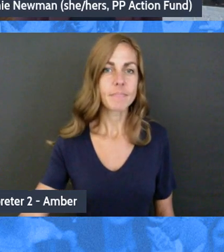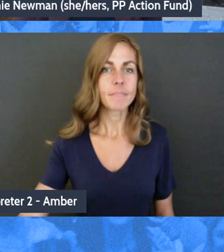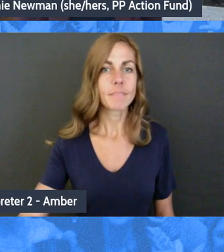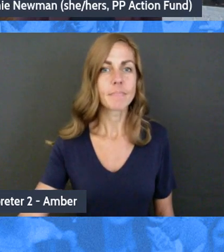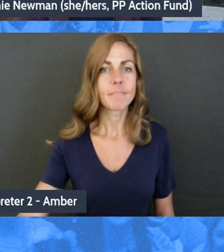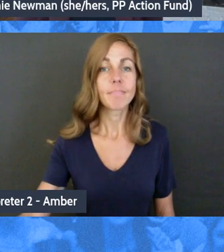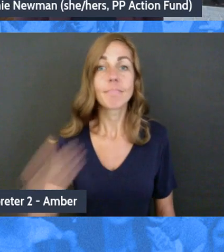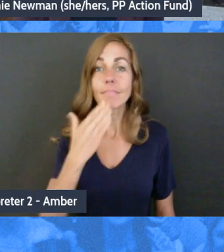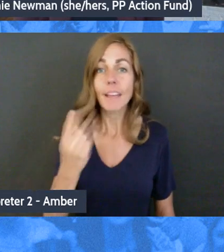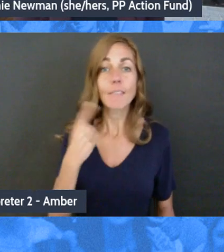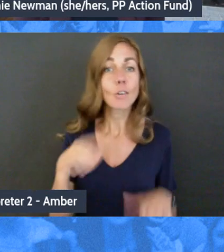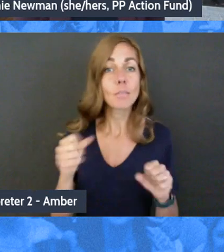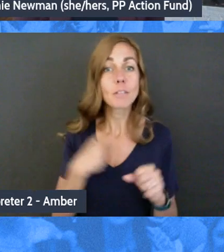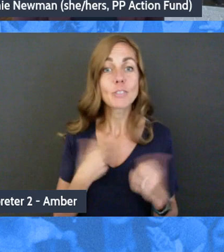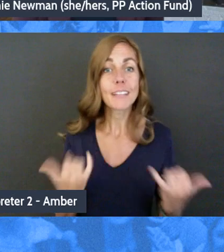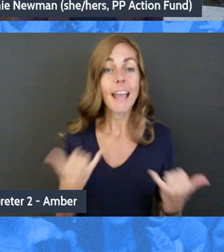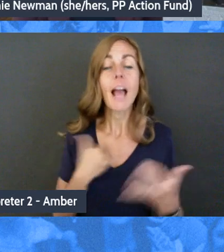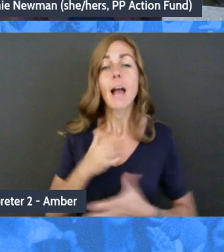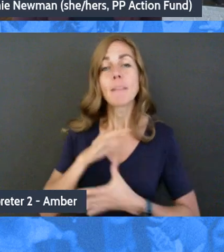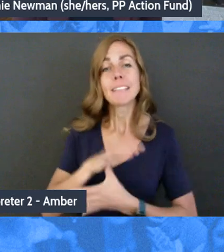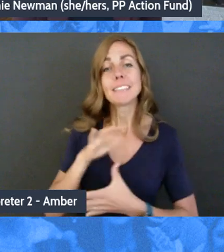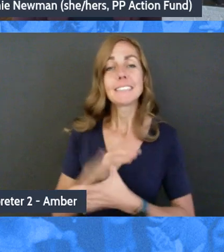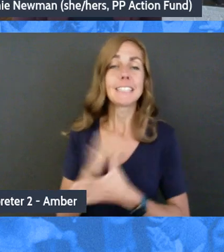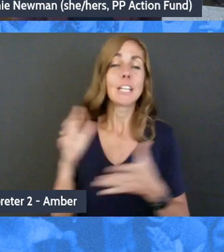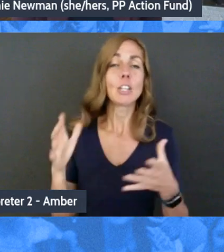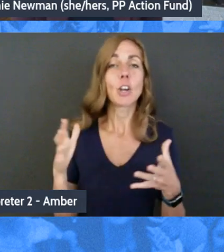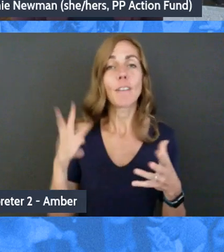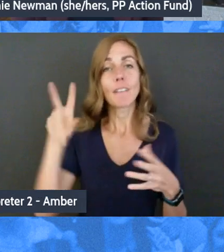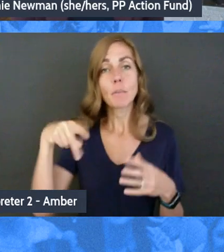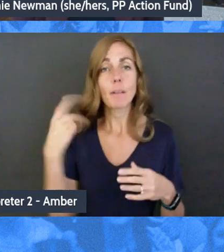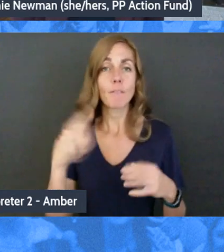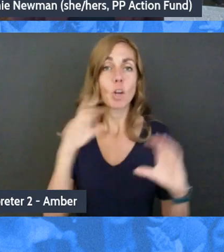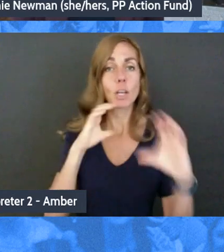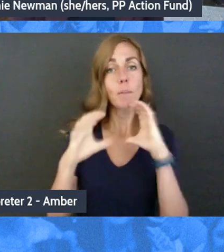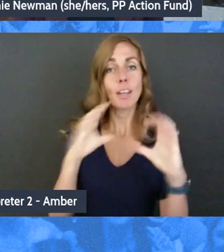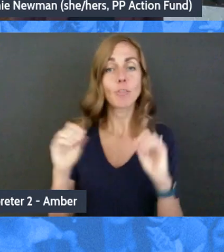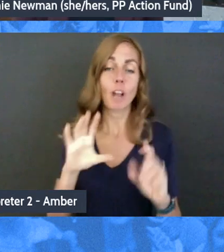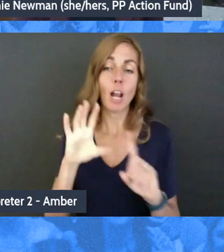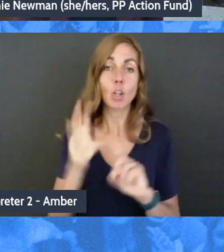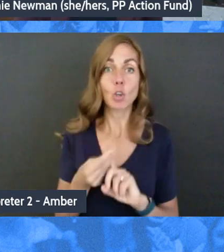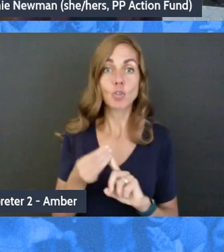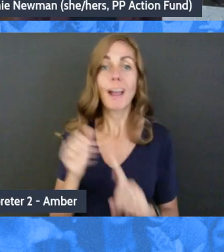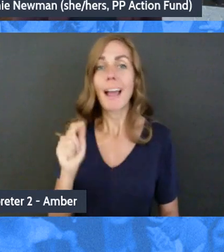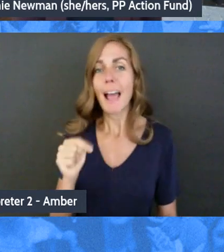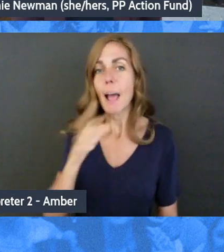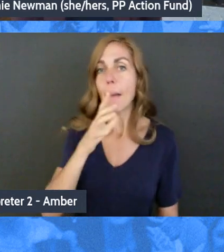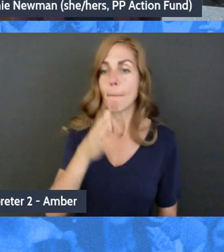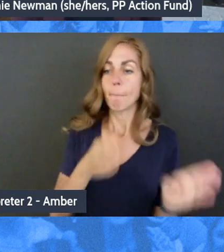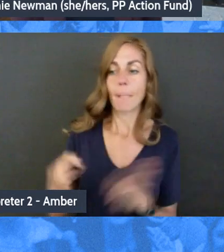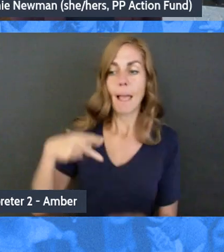I am Senior Vice President for Communications and Culture at the Planned Parenthood Action Fund. And in that role,